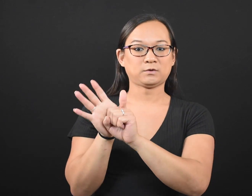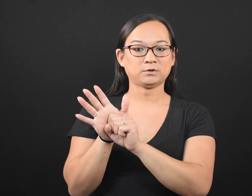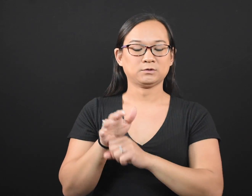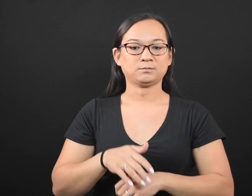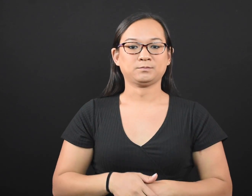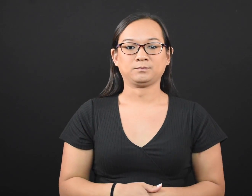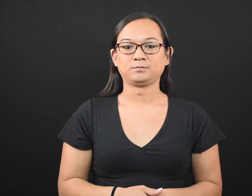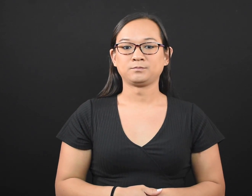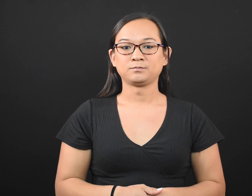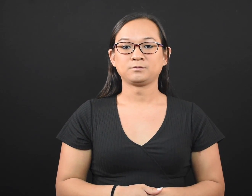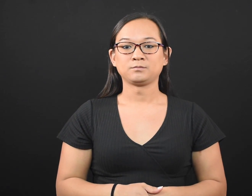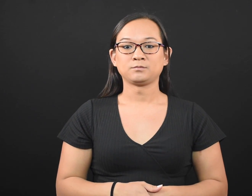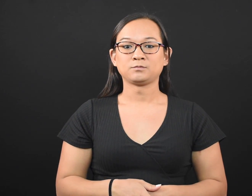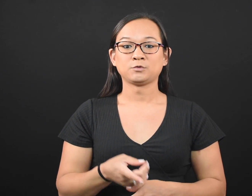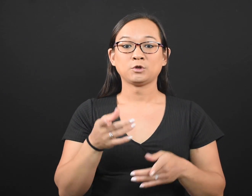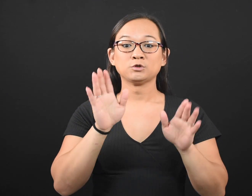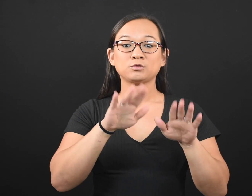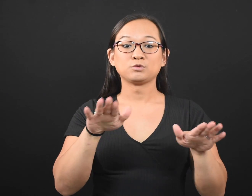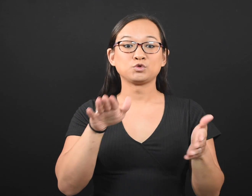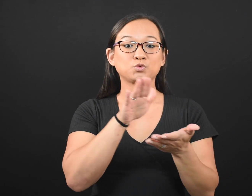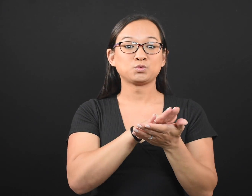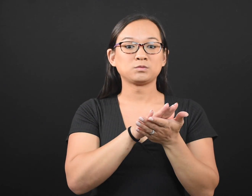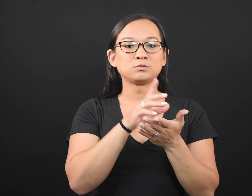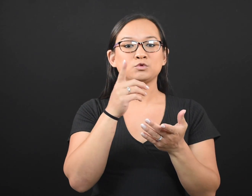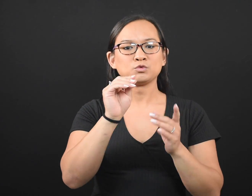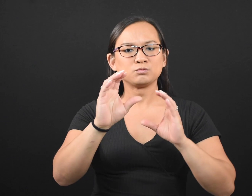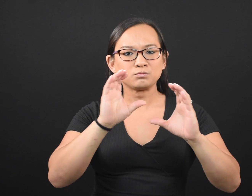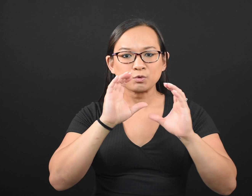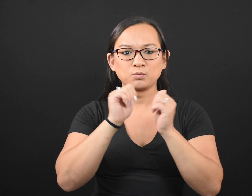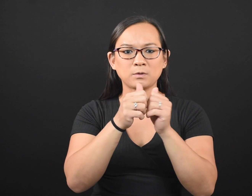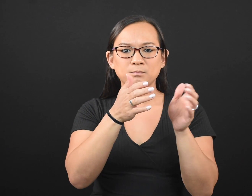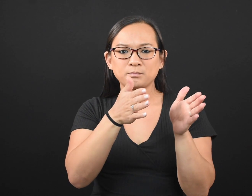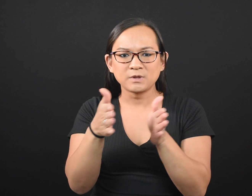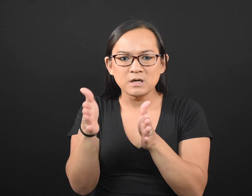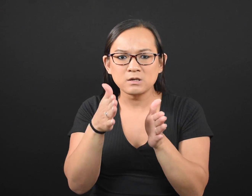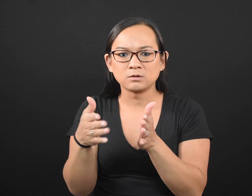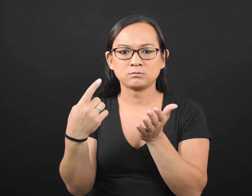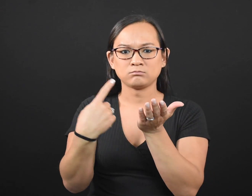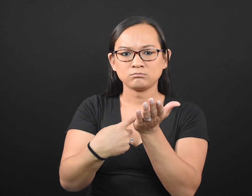any plans about screening testing with you before your child is tested.